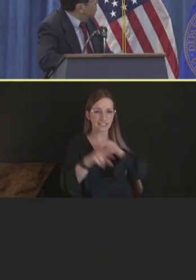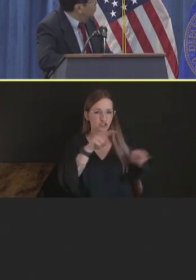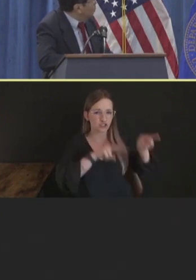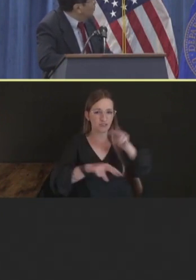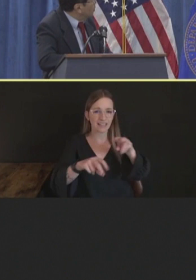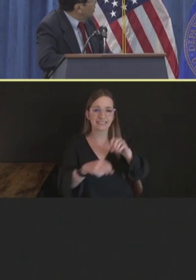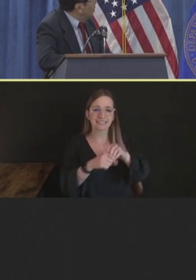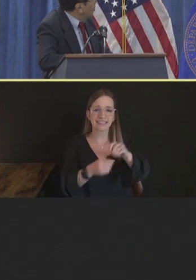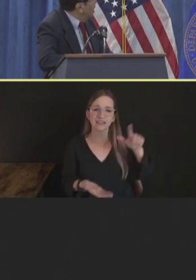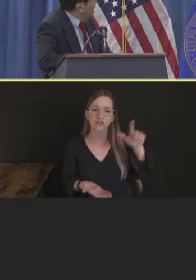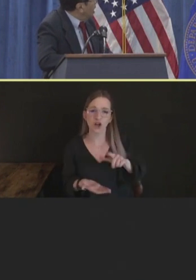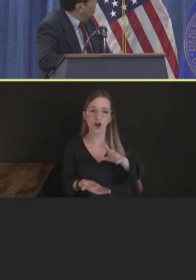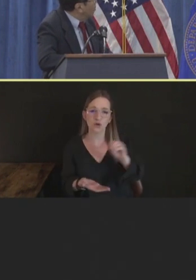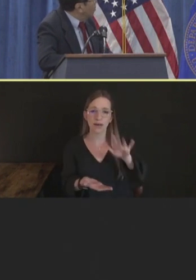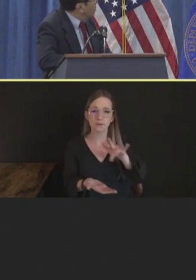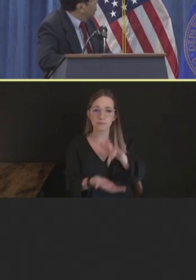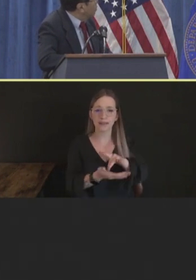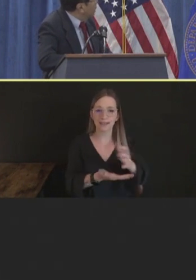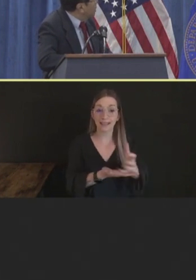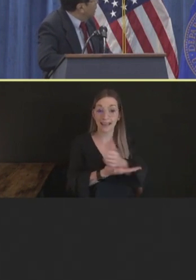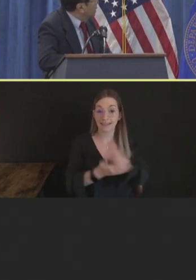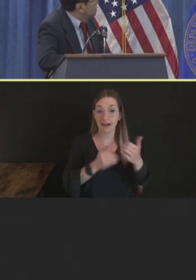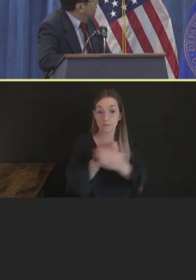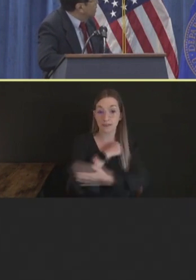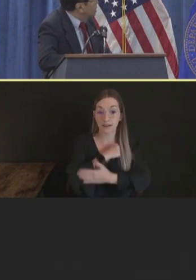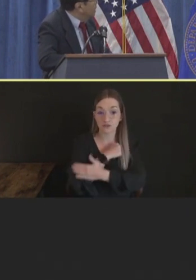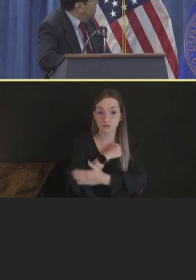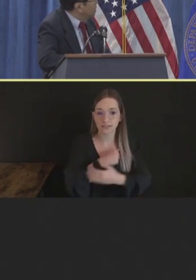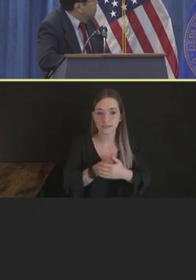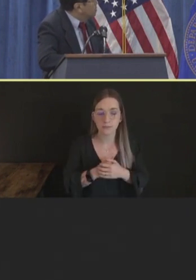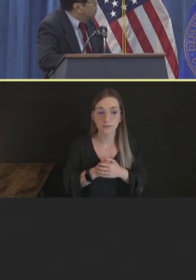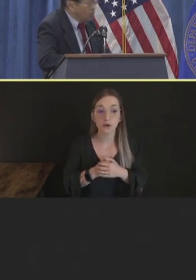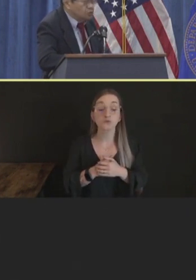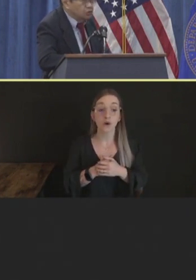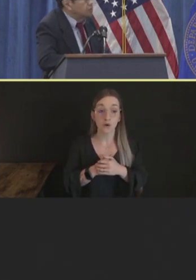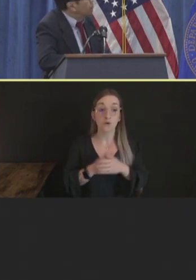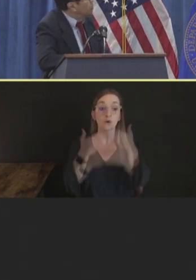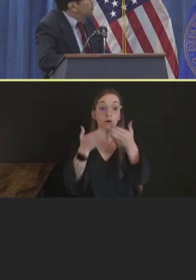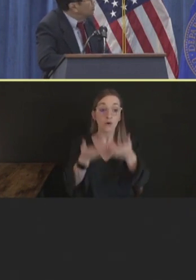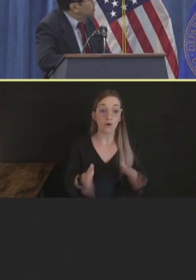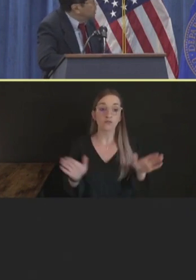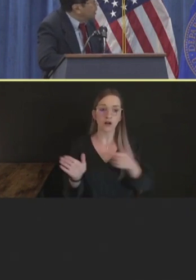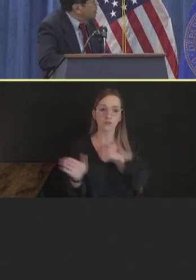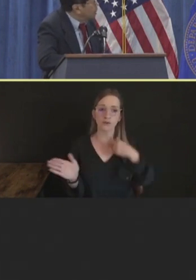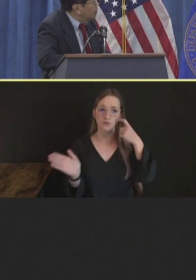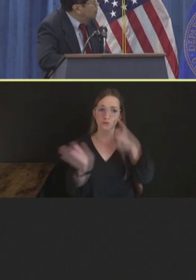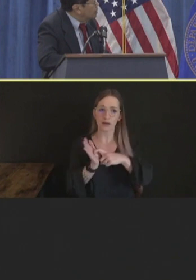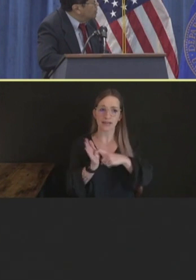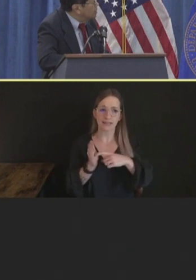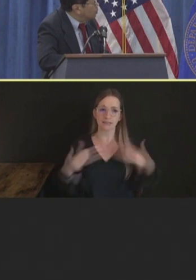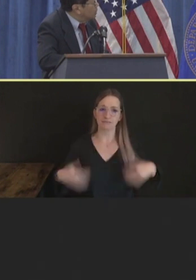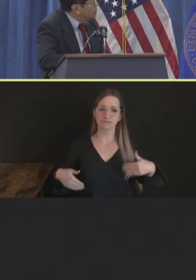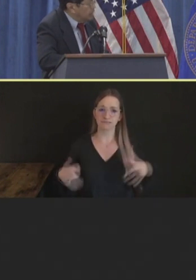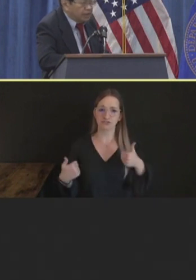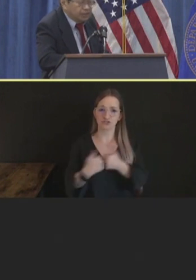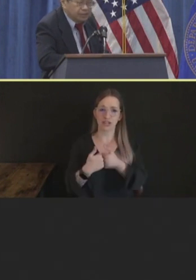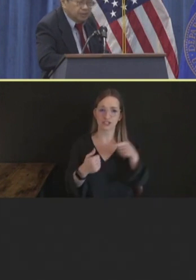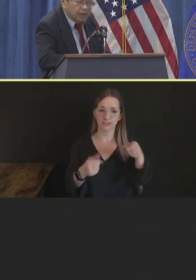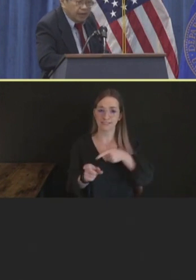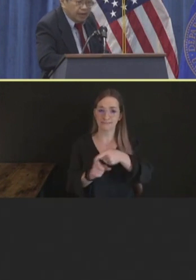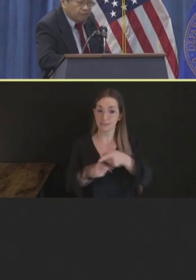So overall we recognize that the challenge in this field is that when these AEFIs and